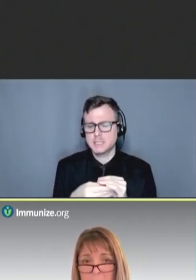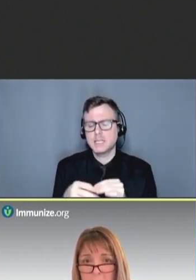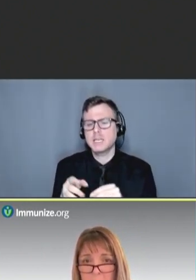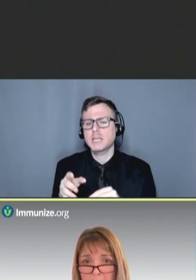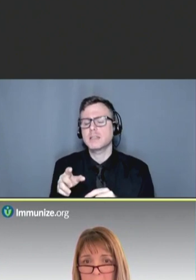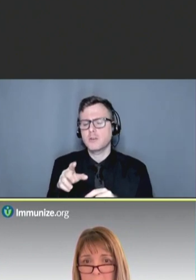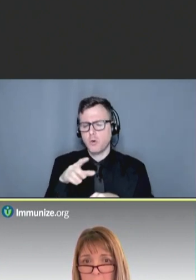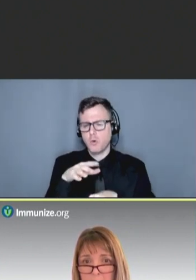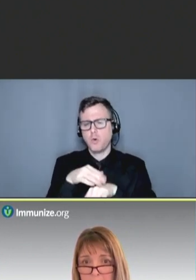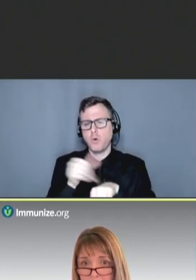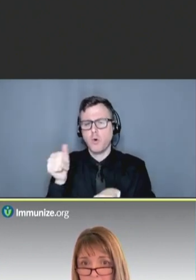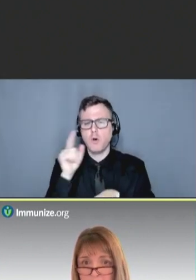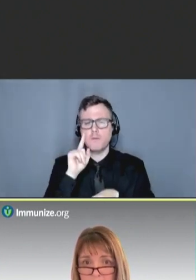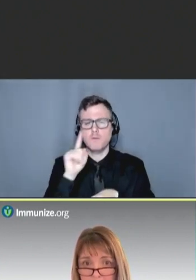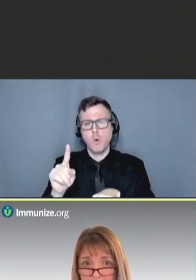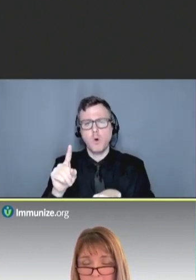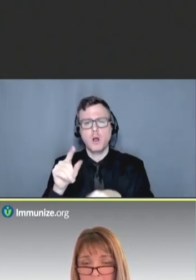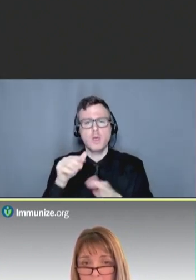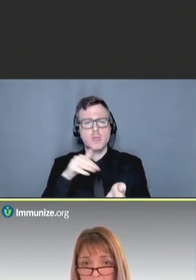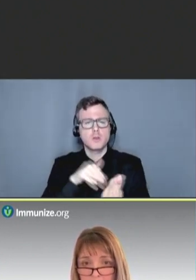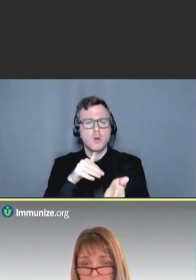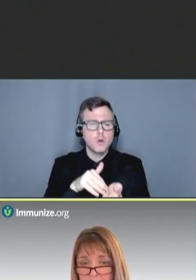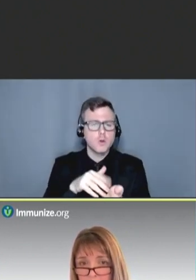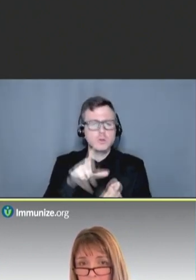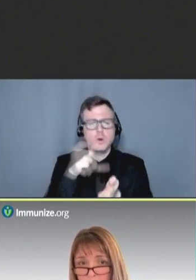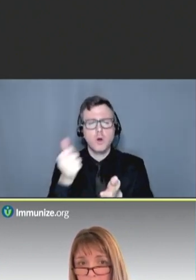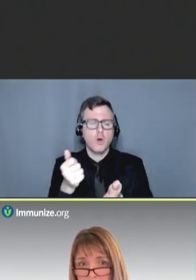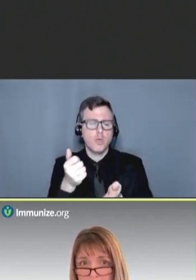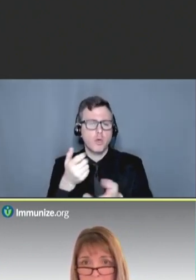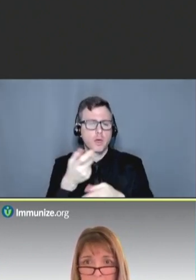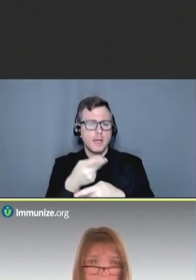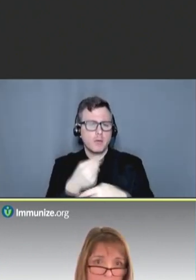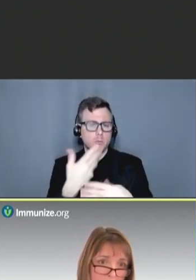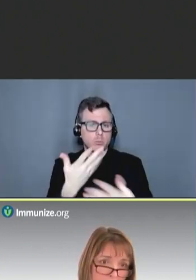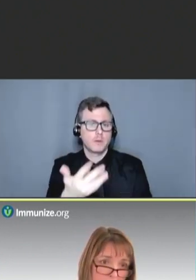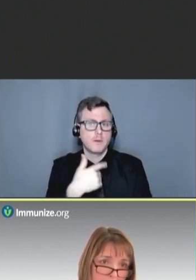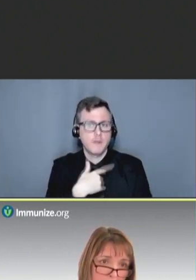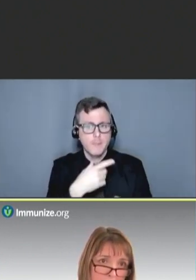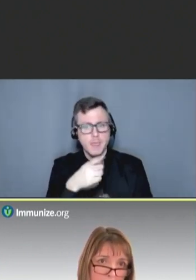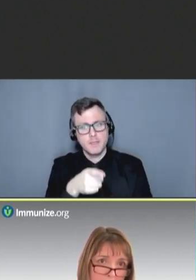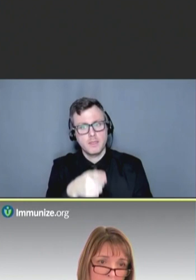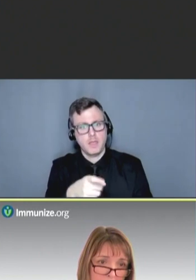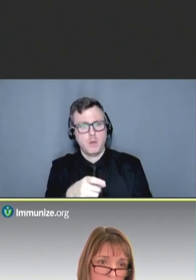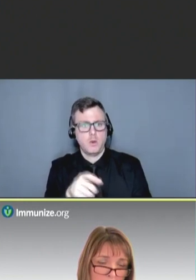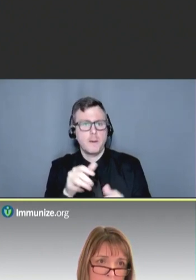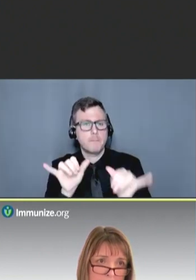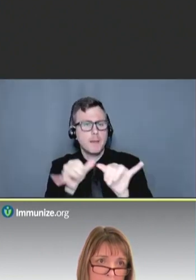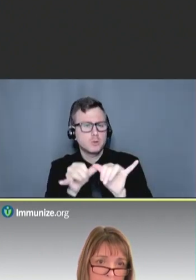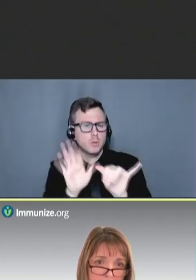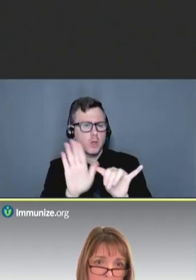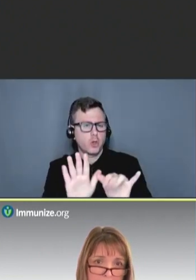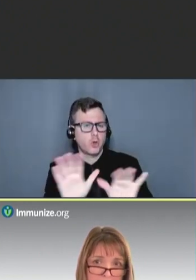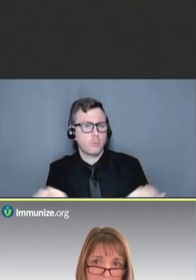the providers are really measuring their performance, which we know is a really important step in